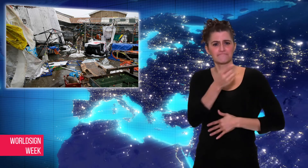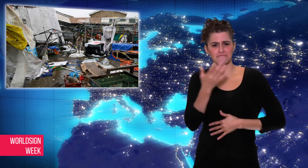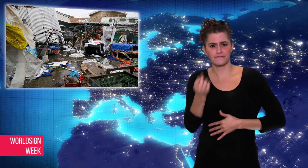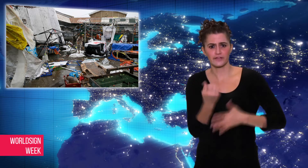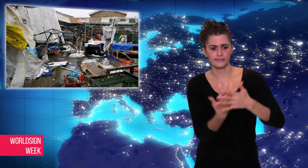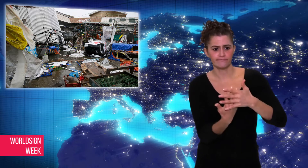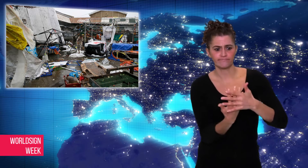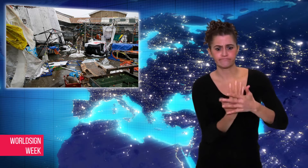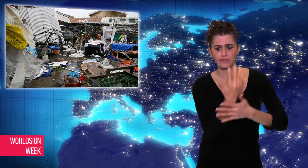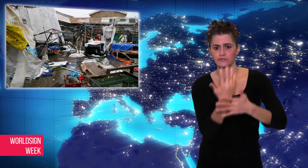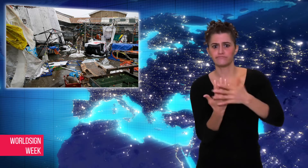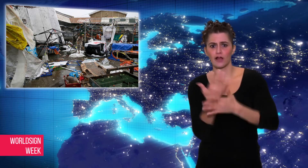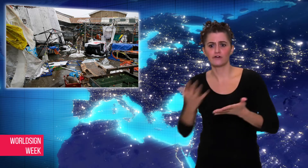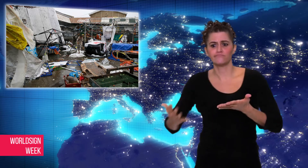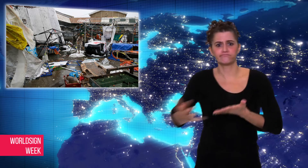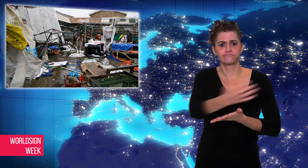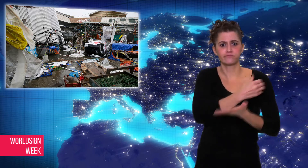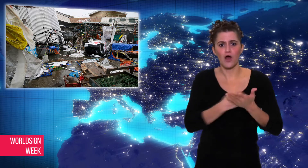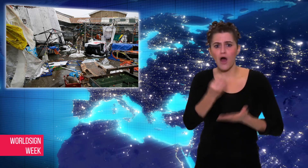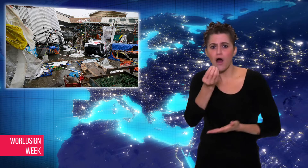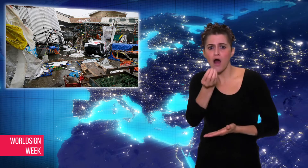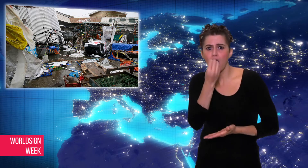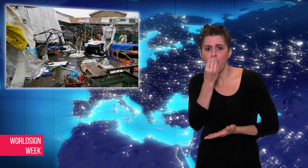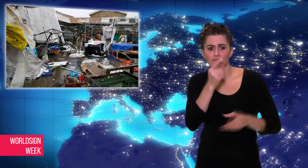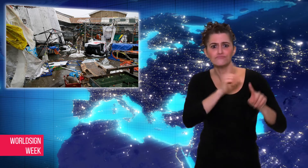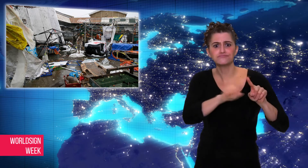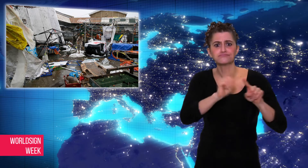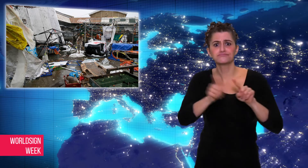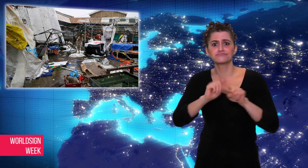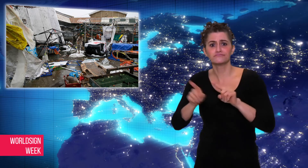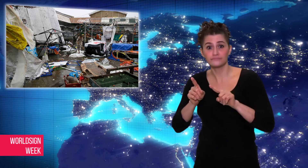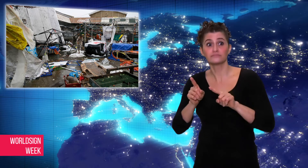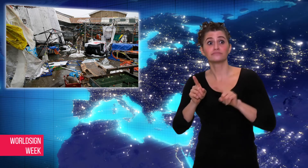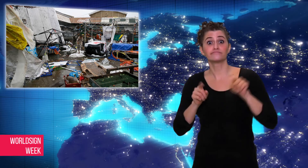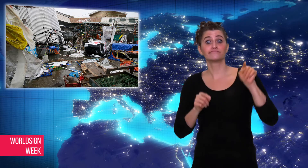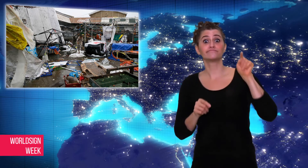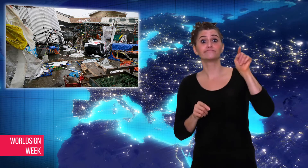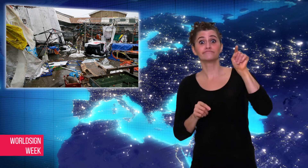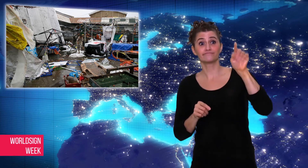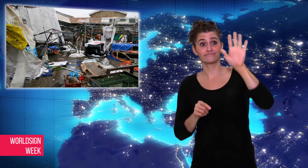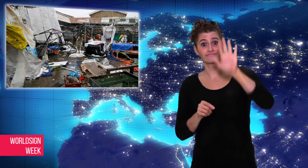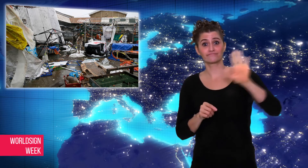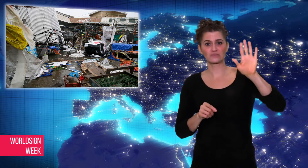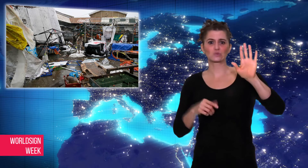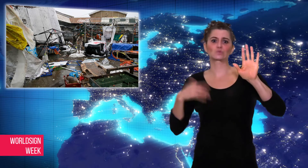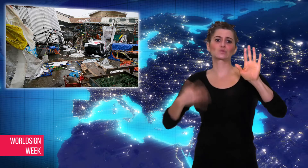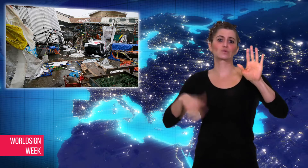flooding in its rice plains and